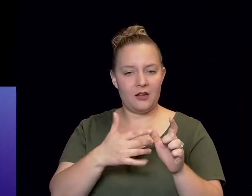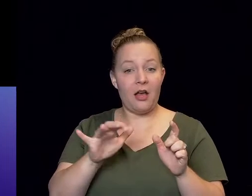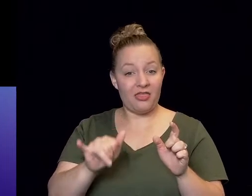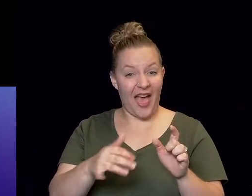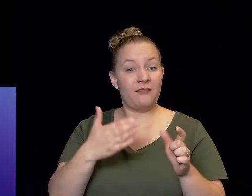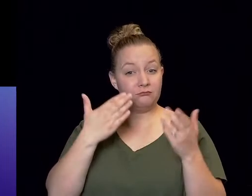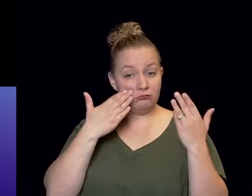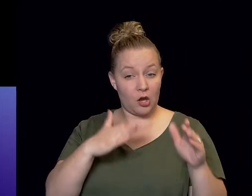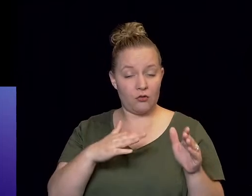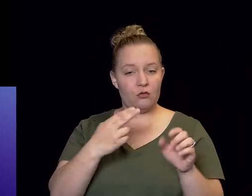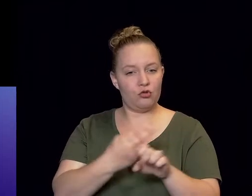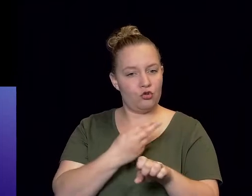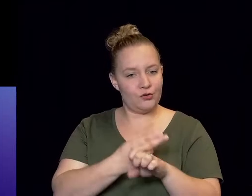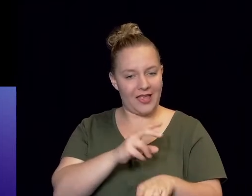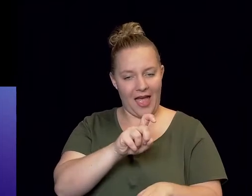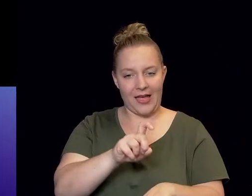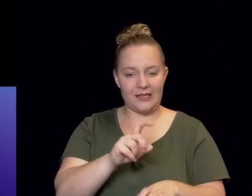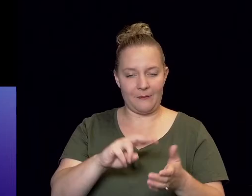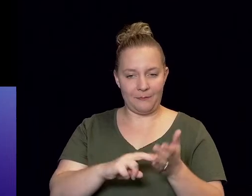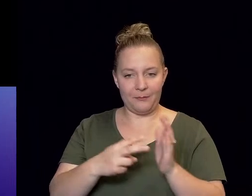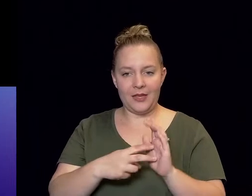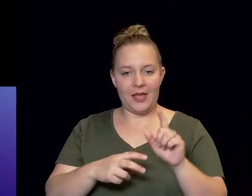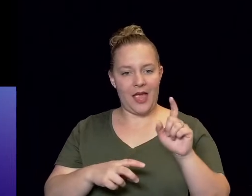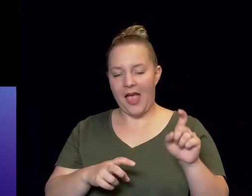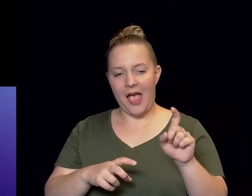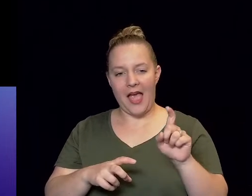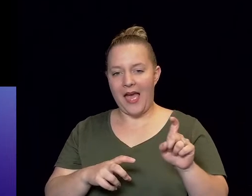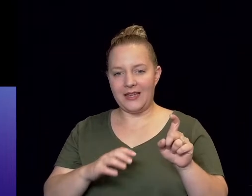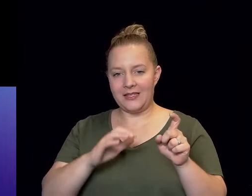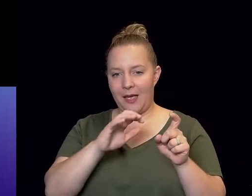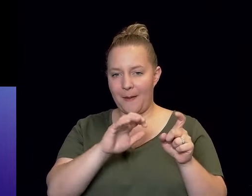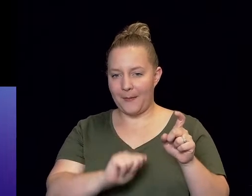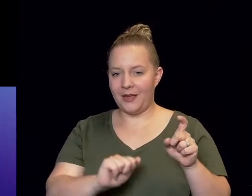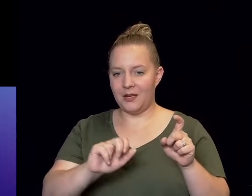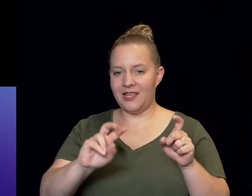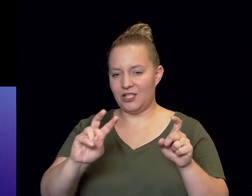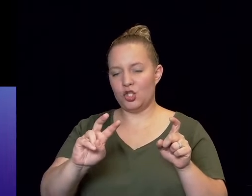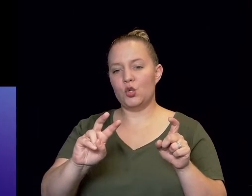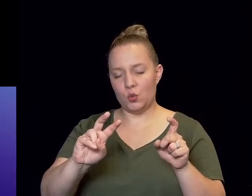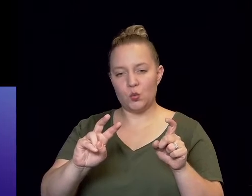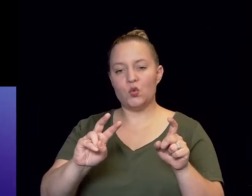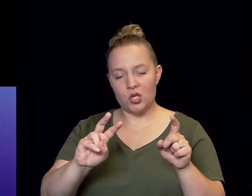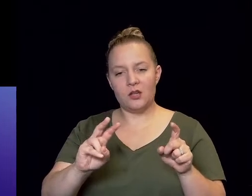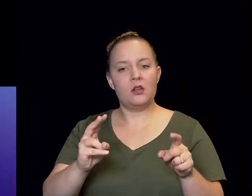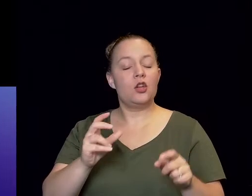So therefore, our answer is x minus 2. And no, you don't necessarily need